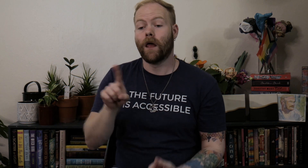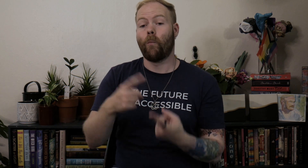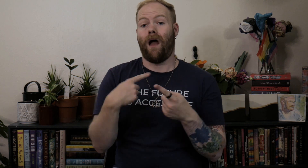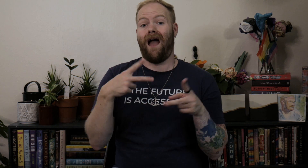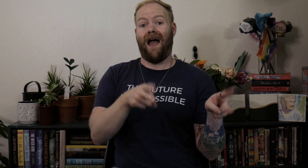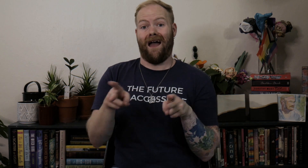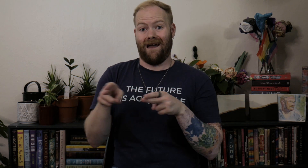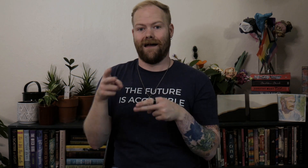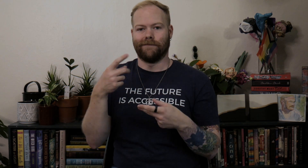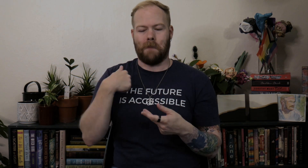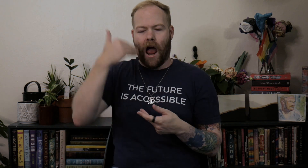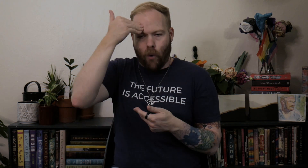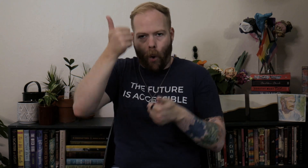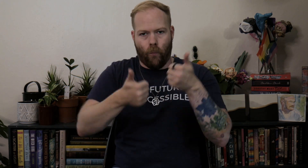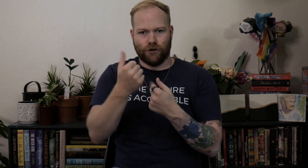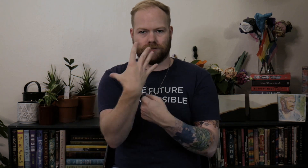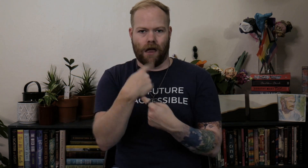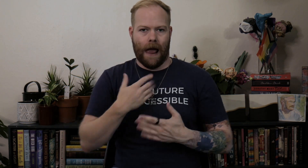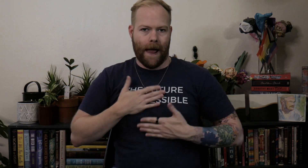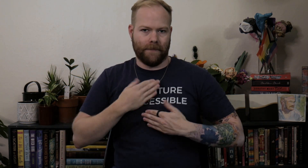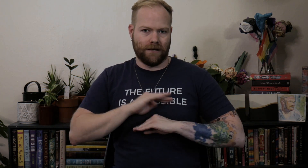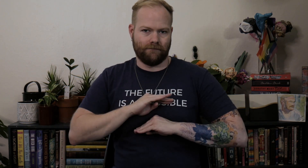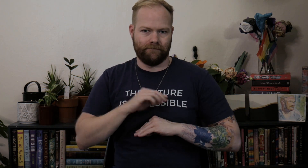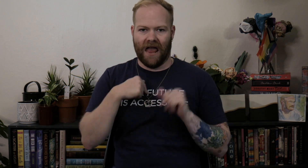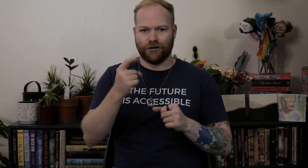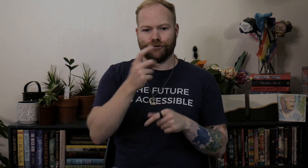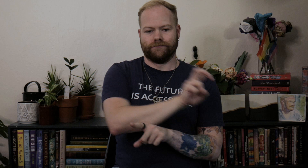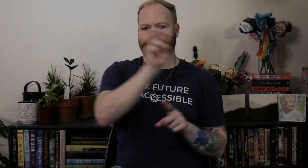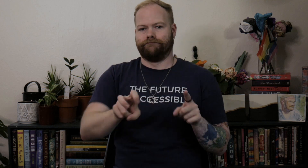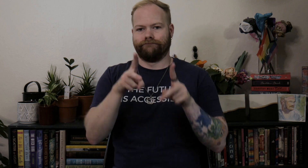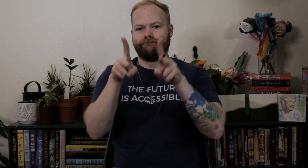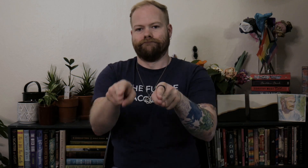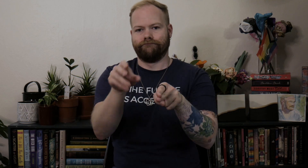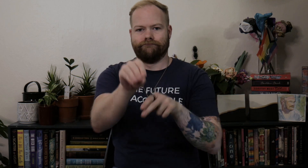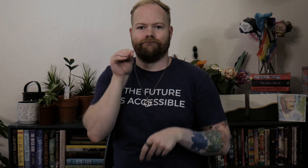When I’m editing, I know which take I was happy with and I can just jump to and cut that take.